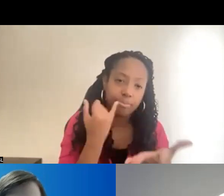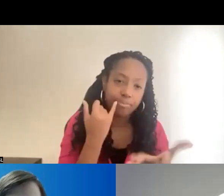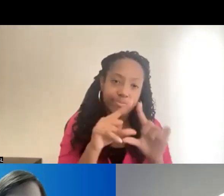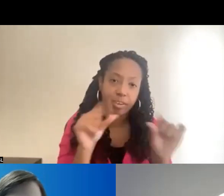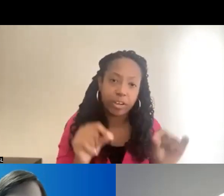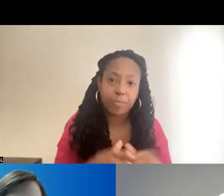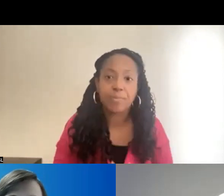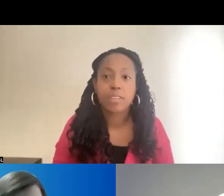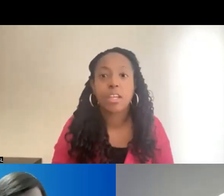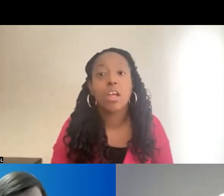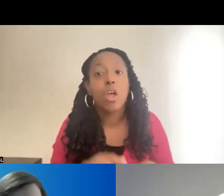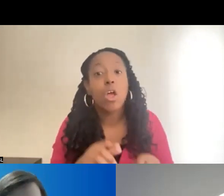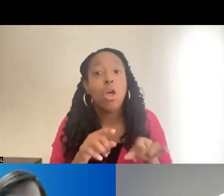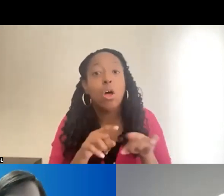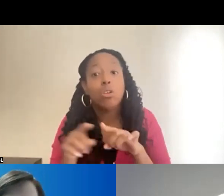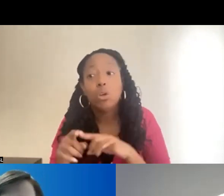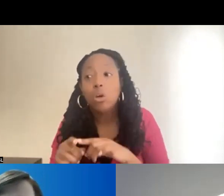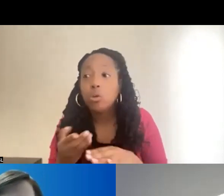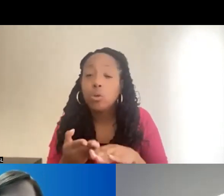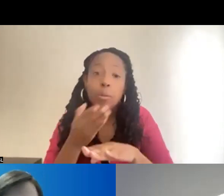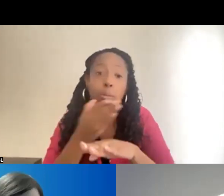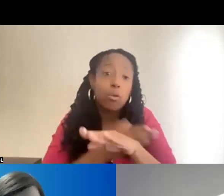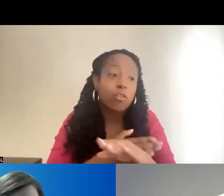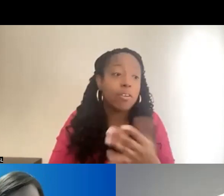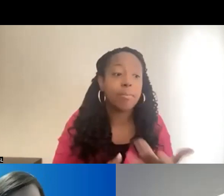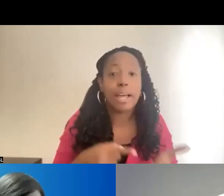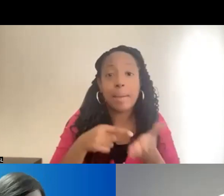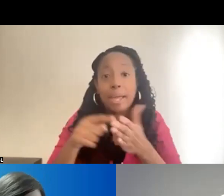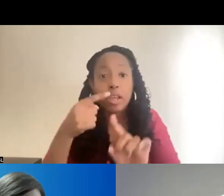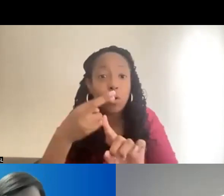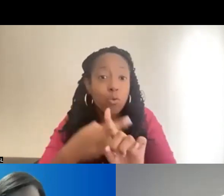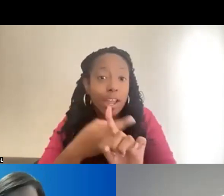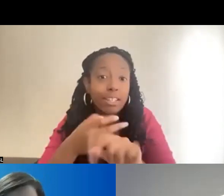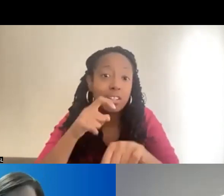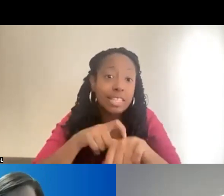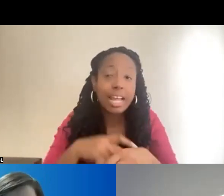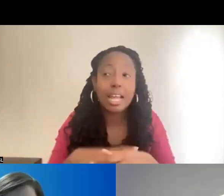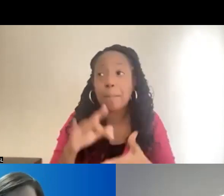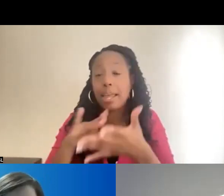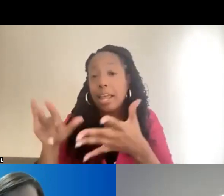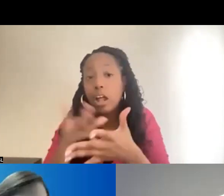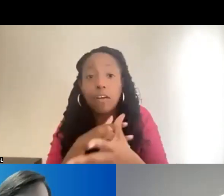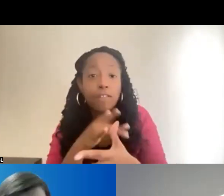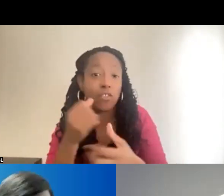your credit by paying your rent on time paying off student loans car loans and every loan that